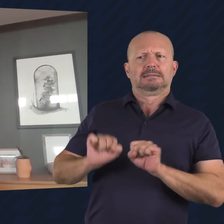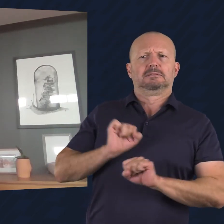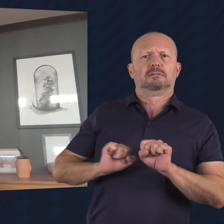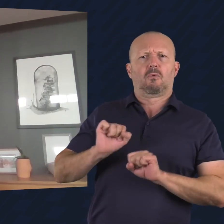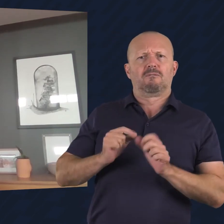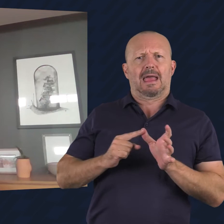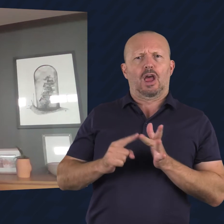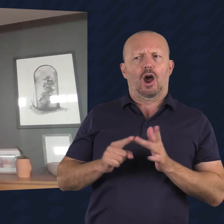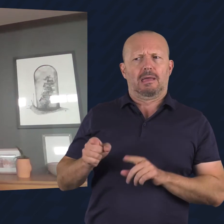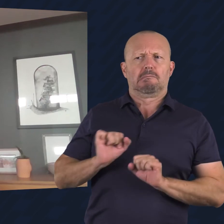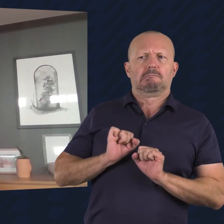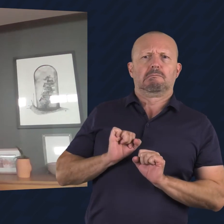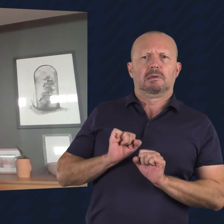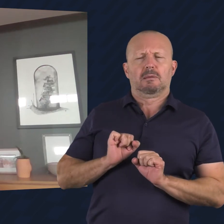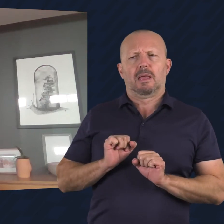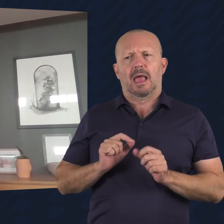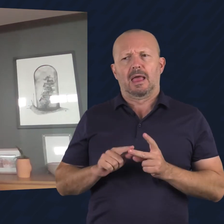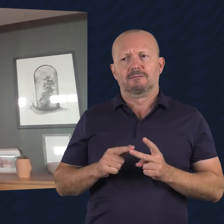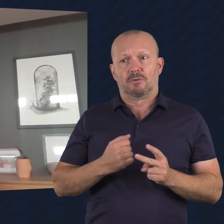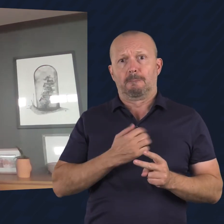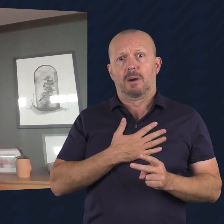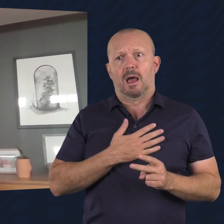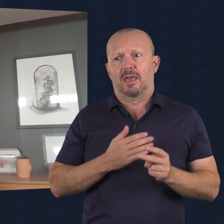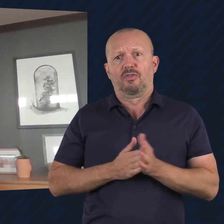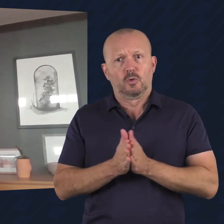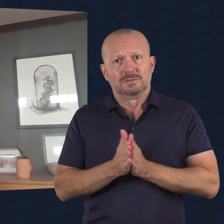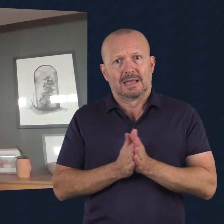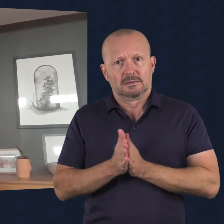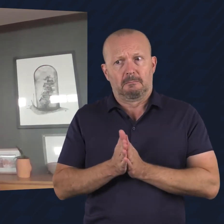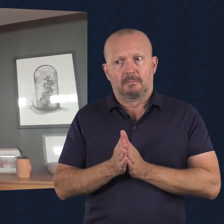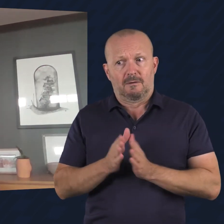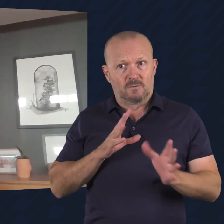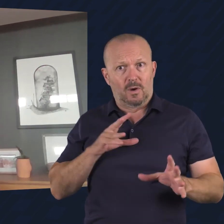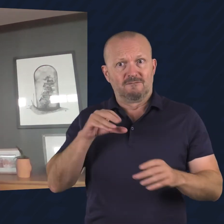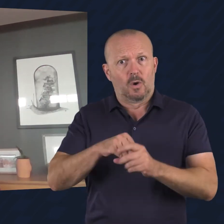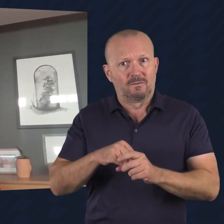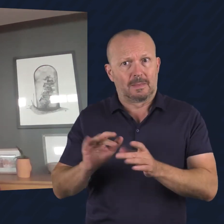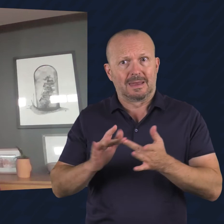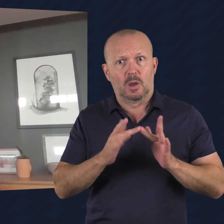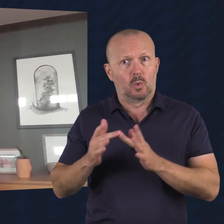And, it's something that actually drives my enthusiasm for involvement in this network